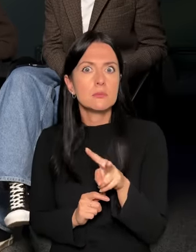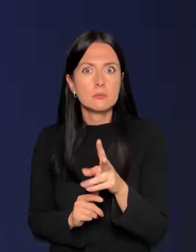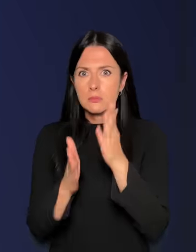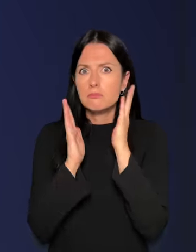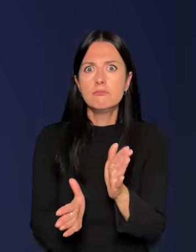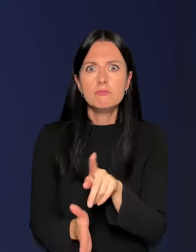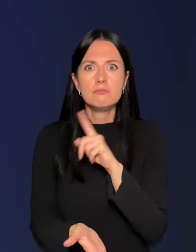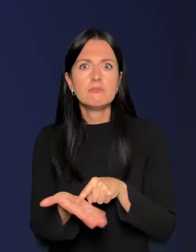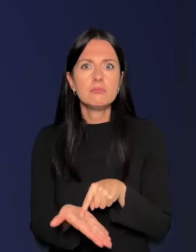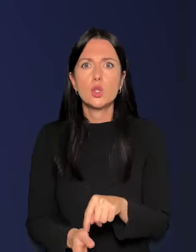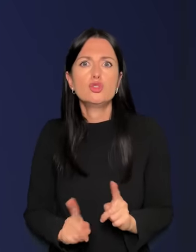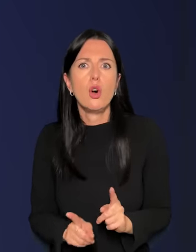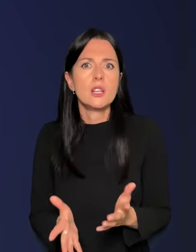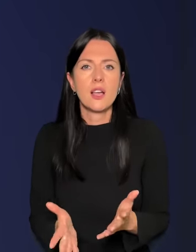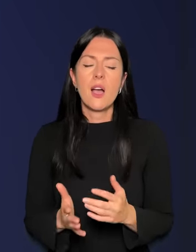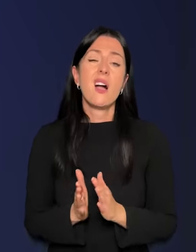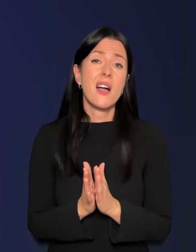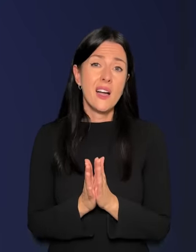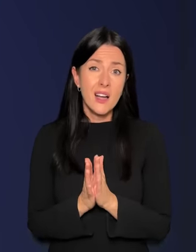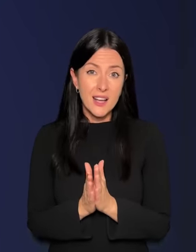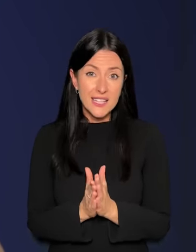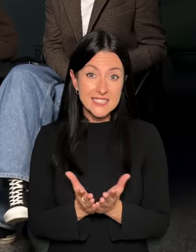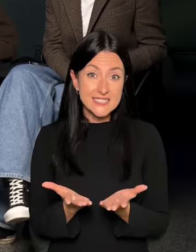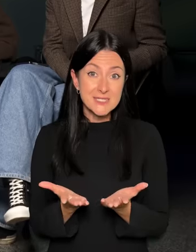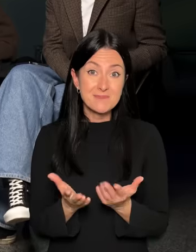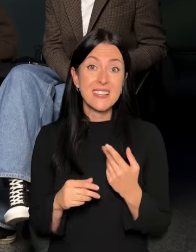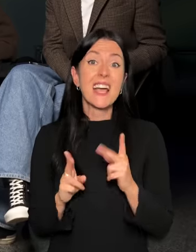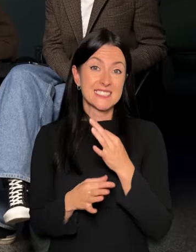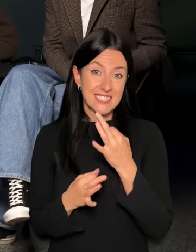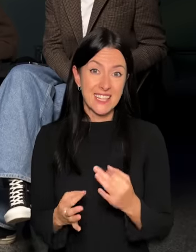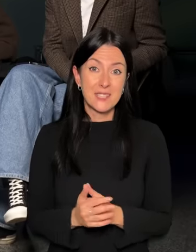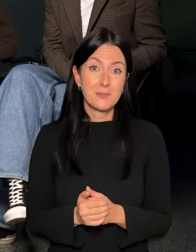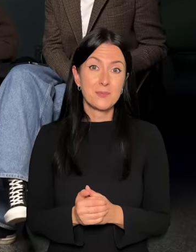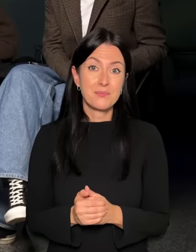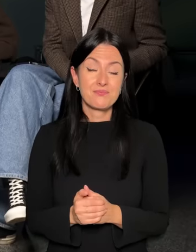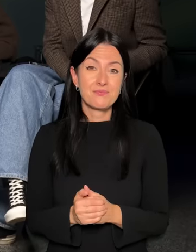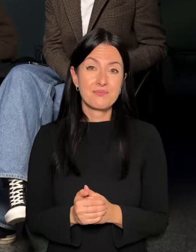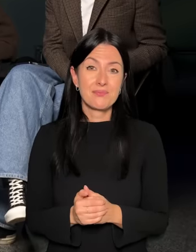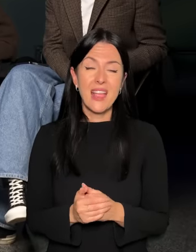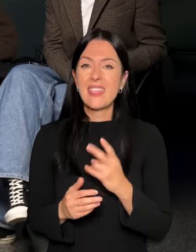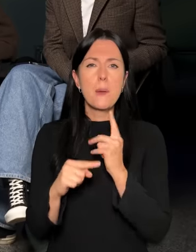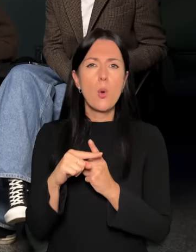or to ask something directly. So